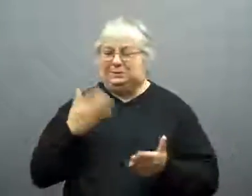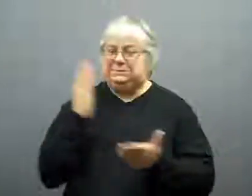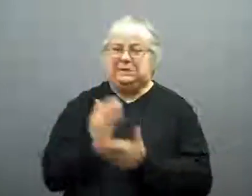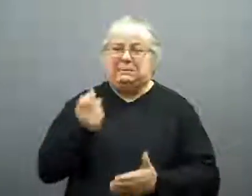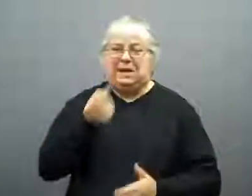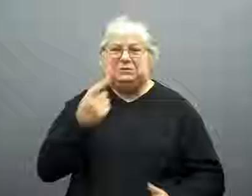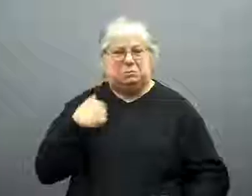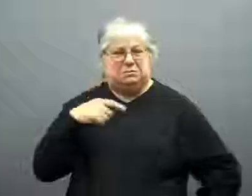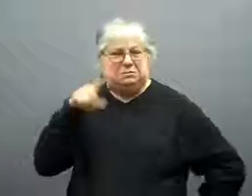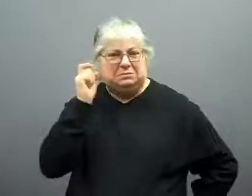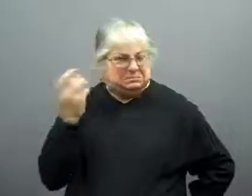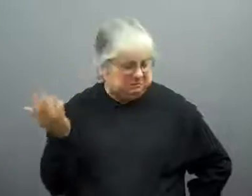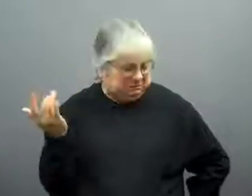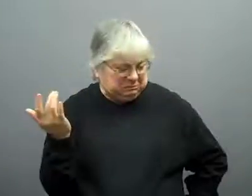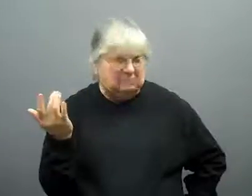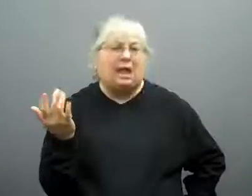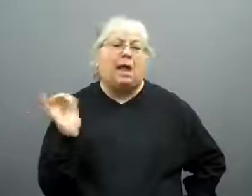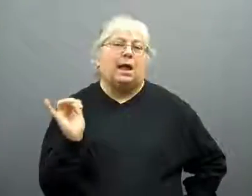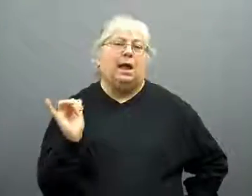I wondered why that happened, and stopped taking aspirin.